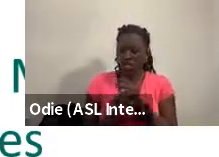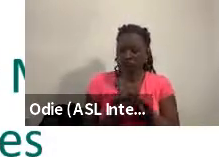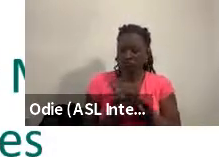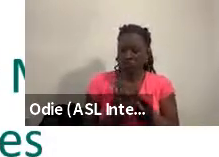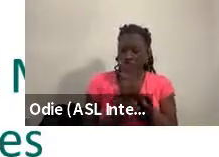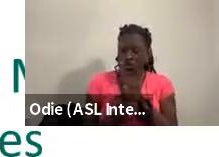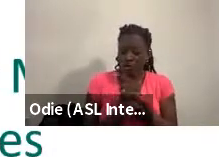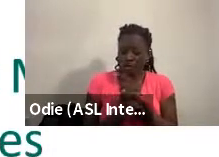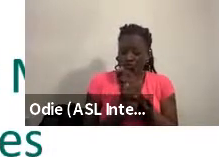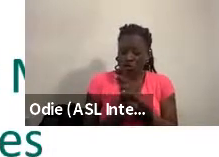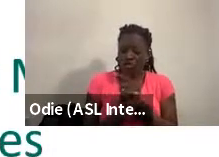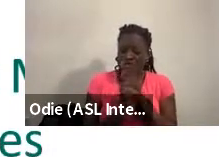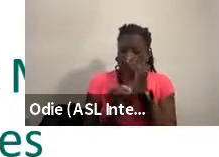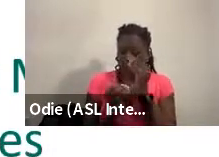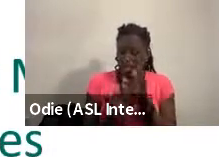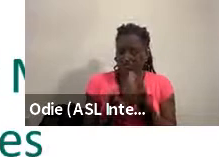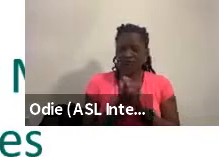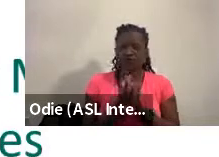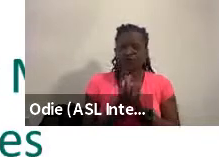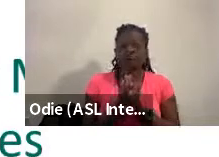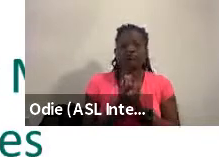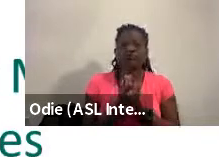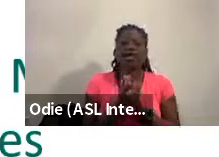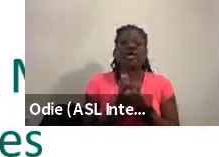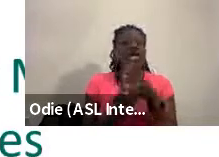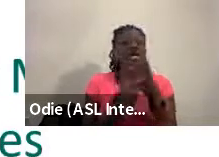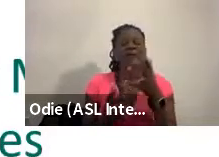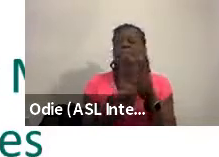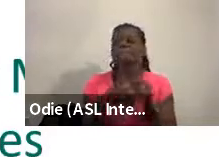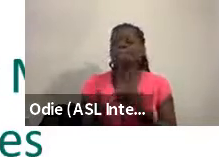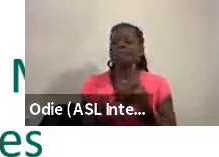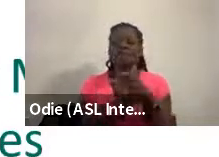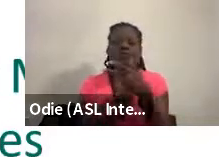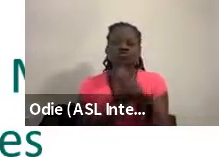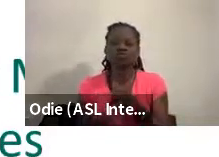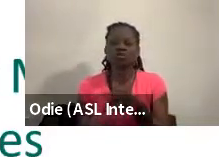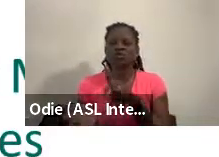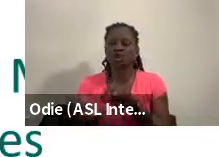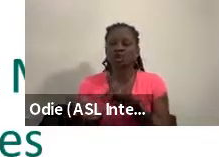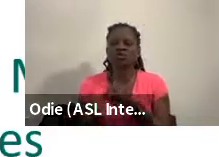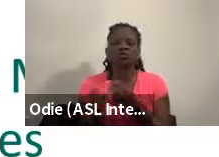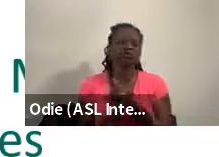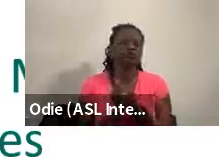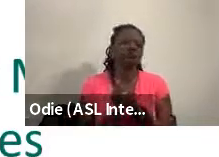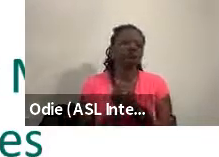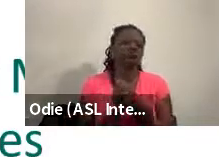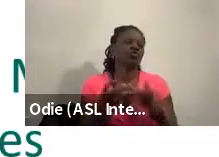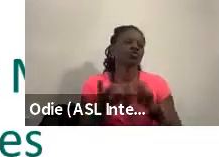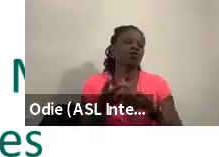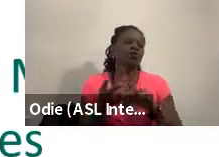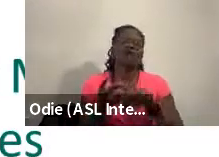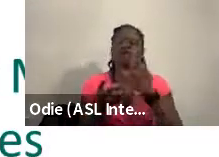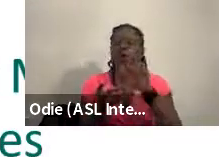From the top responses were doctor, pharmacist, scientific community, state government website